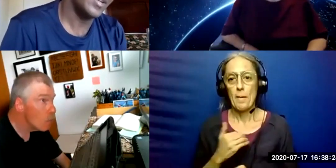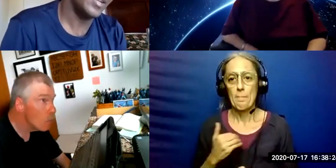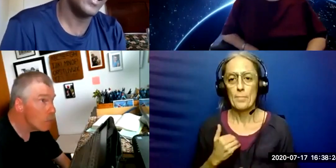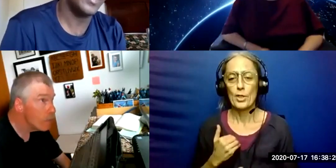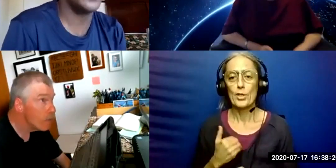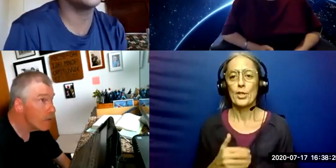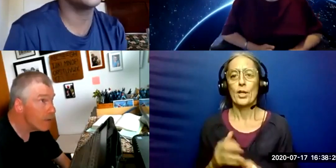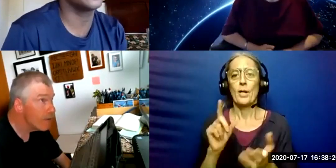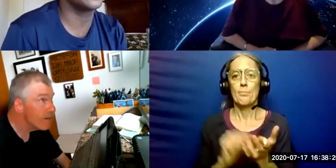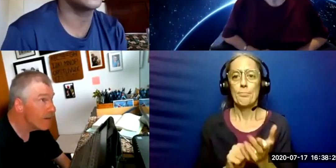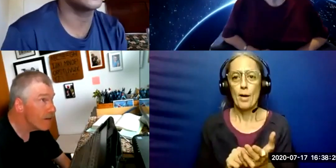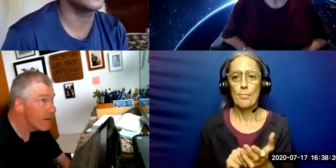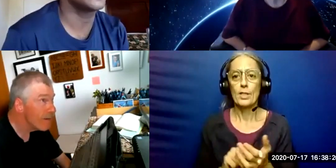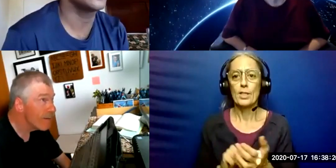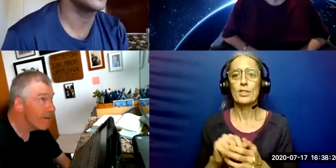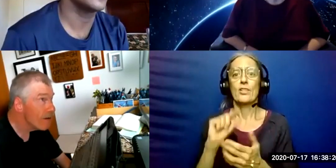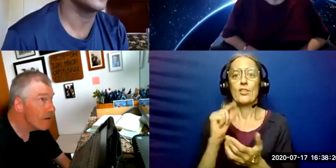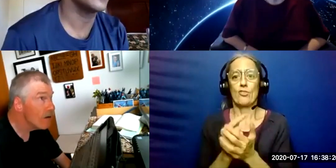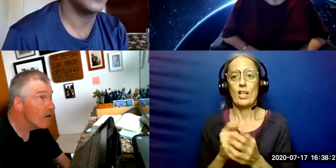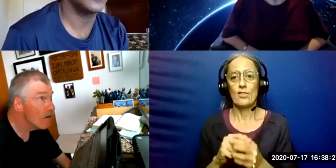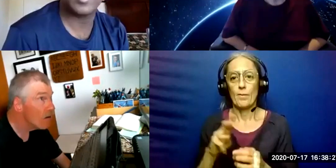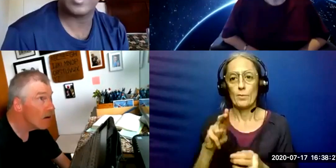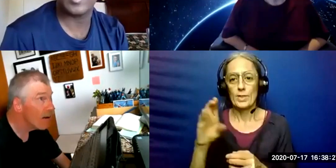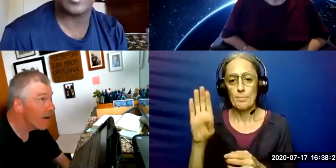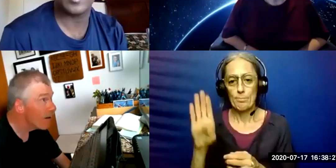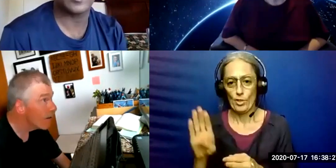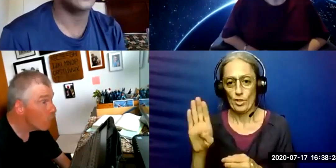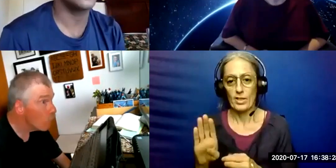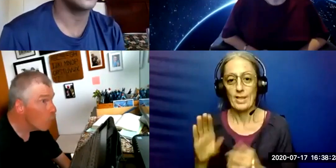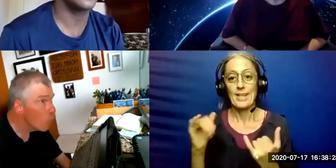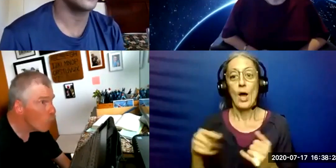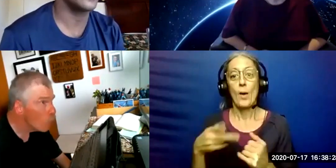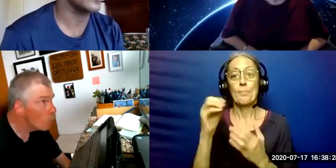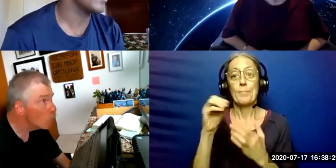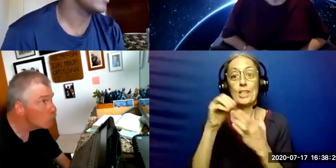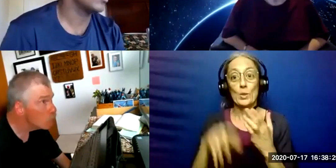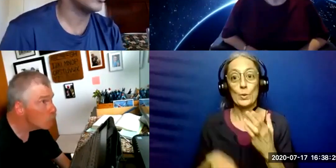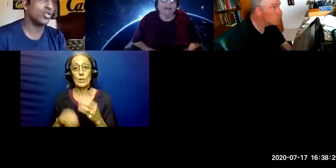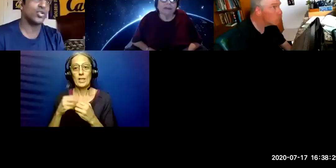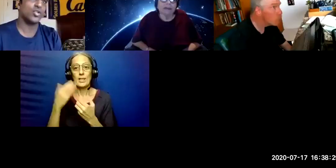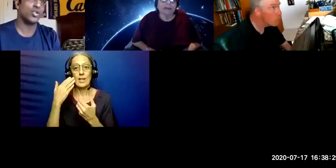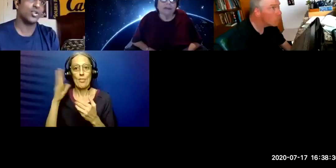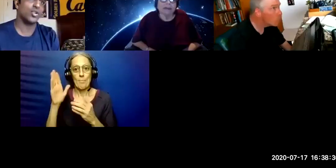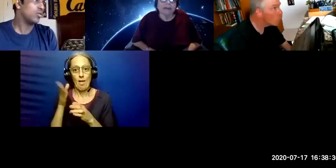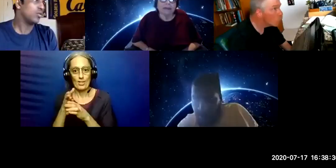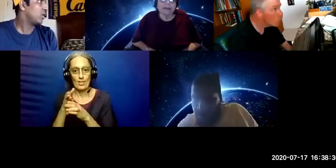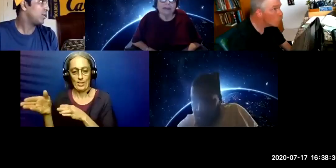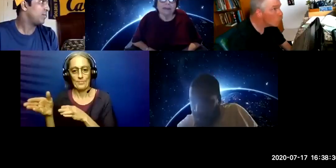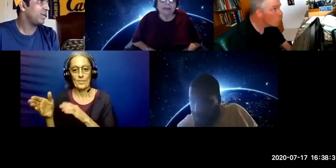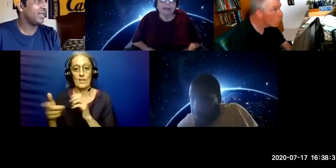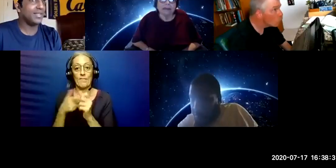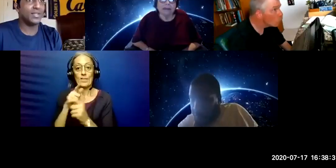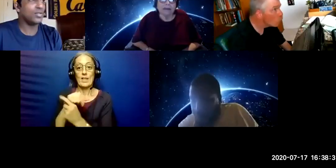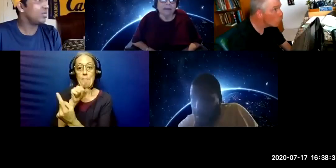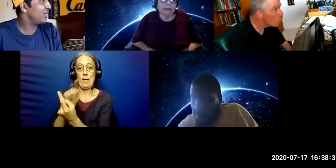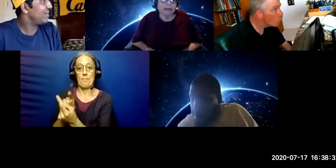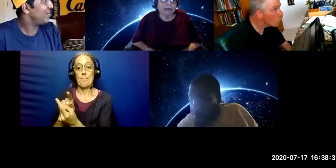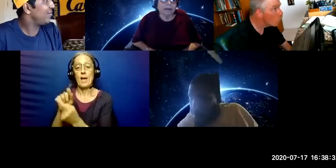and currently, a doctoral student in anthropology. I first met him at a campus event organized by Professor